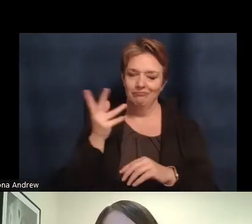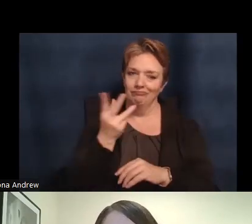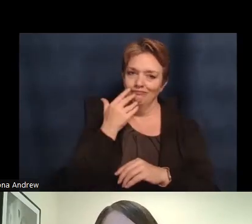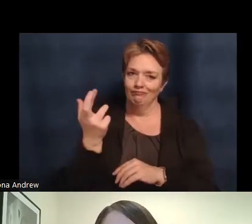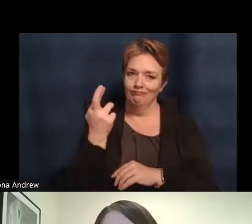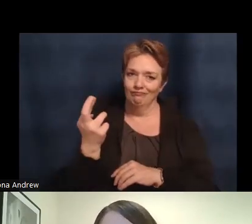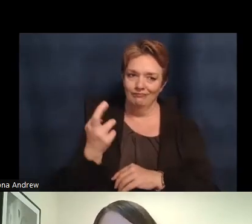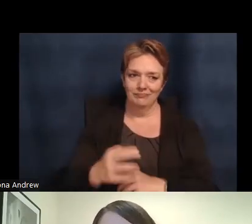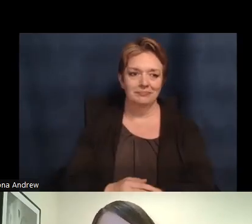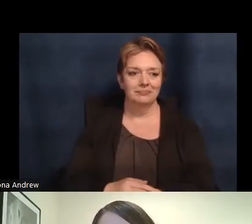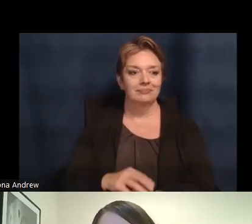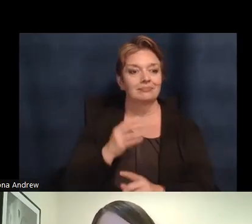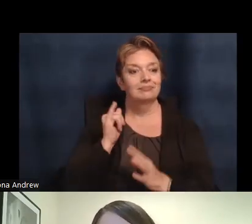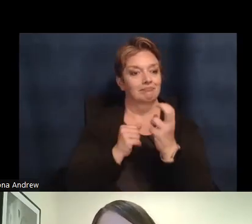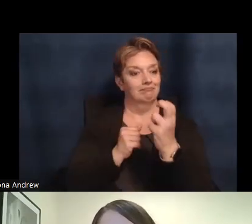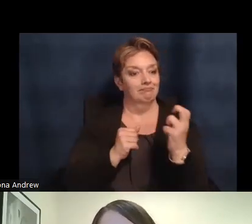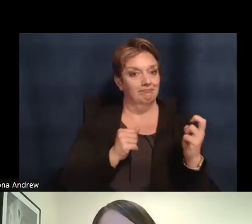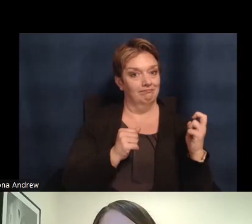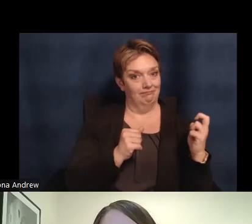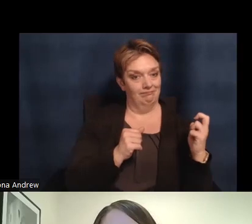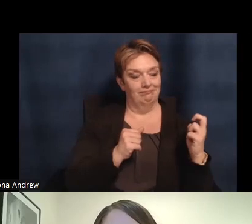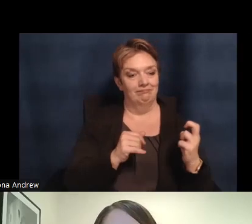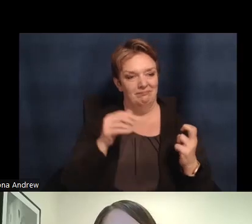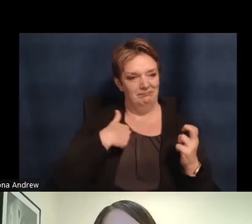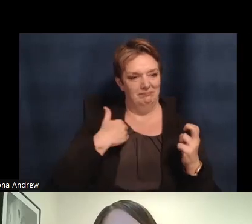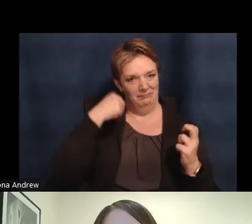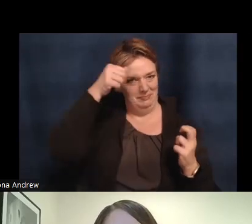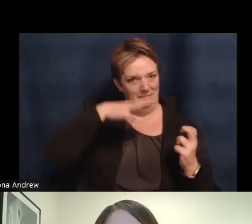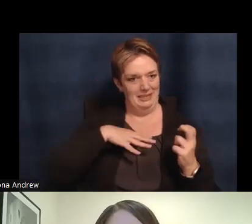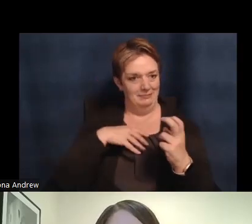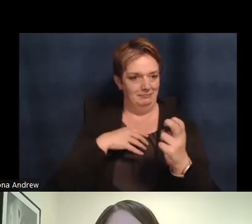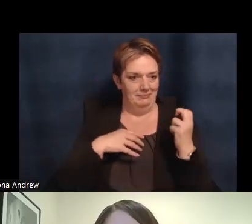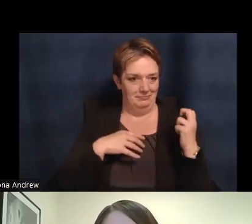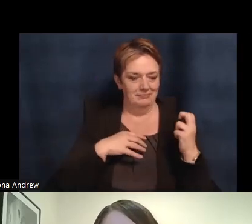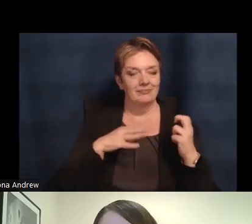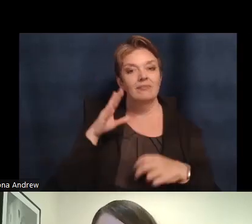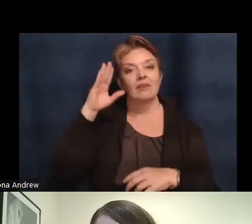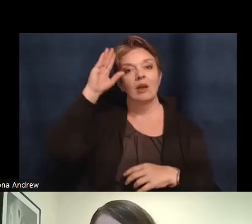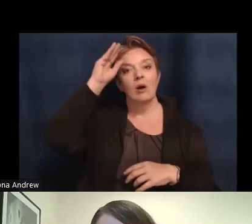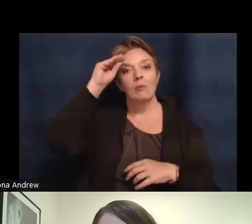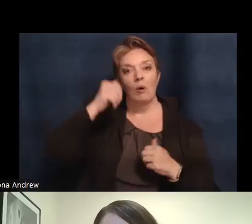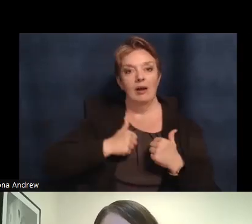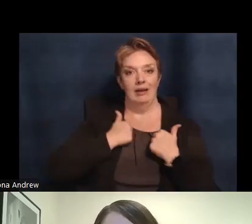And these young gentlemen over here are young boys that lived in the Abiquiú village